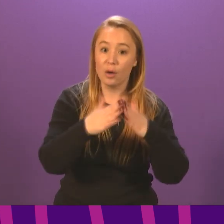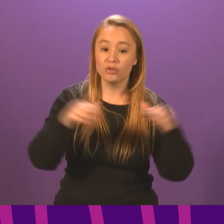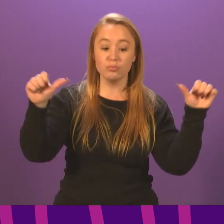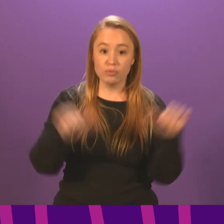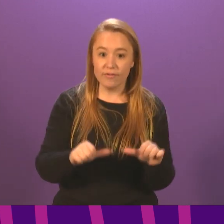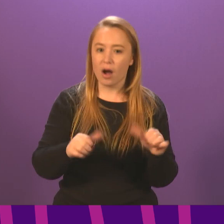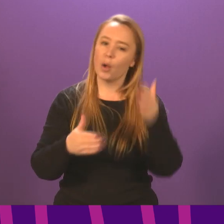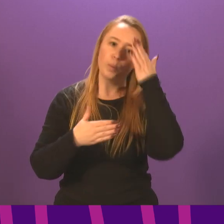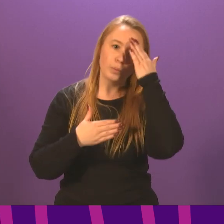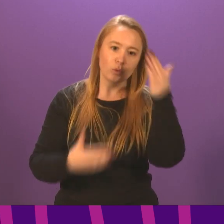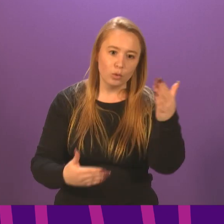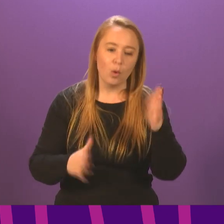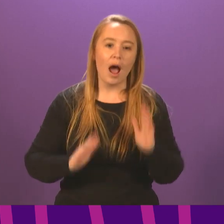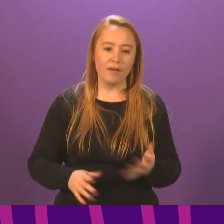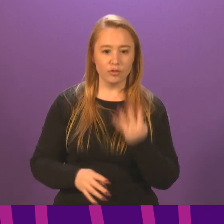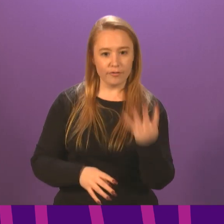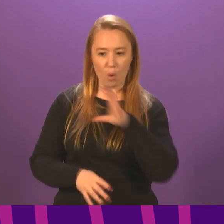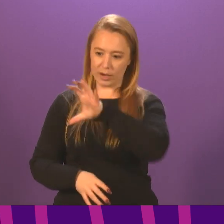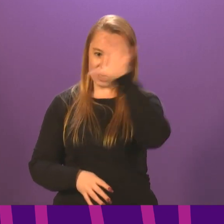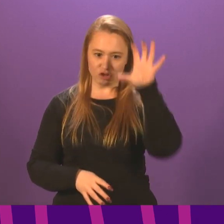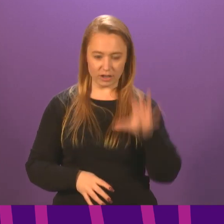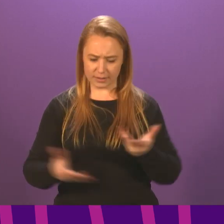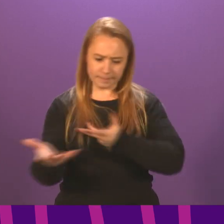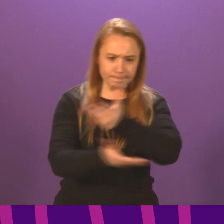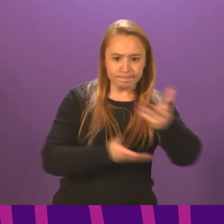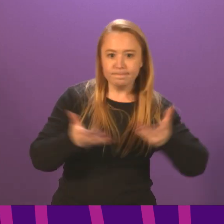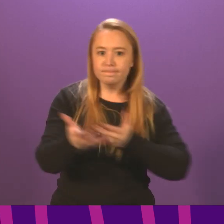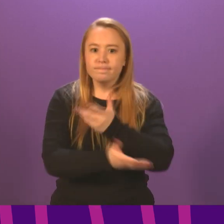other nations. If we can come to a four-nations agreement, that would be preferable. If that